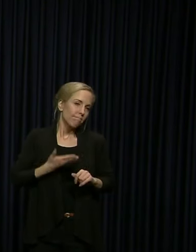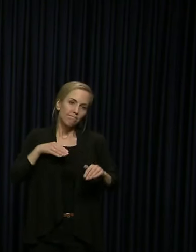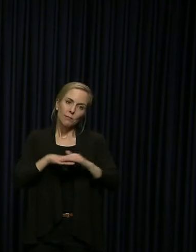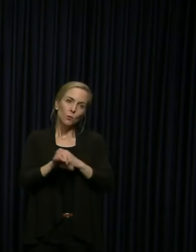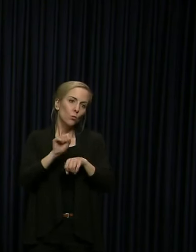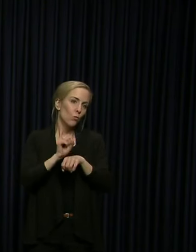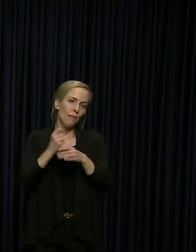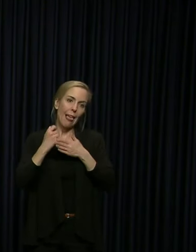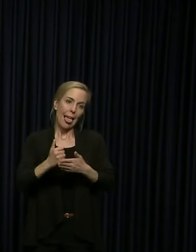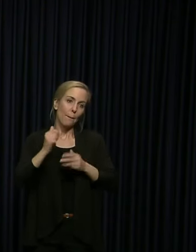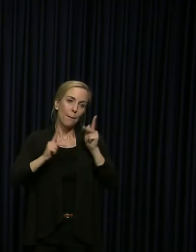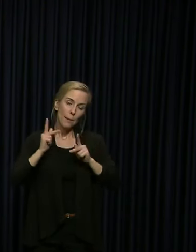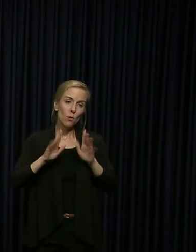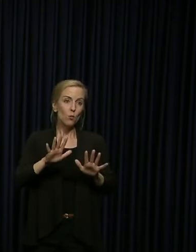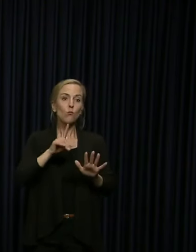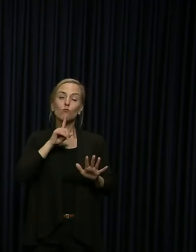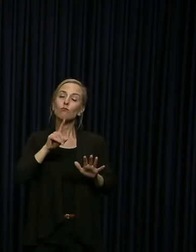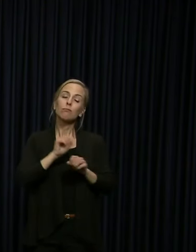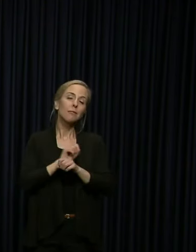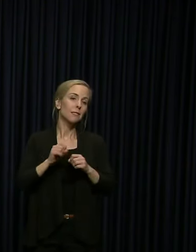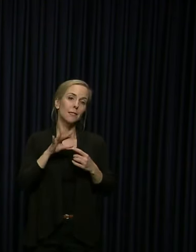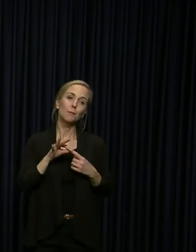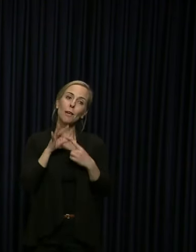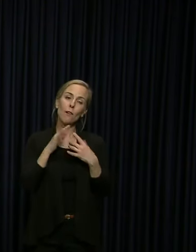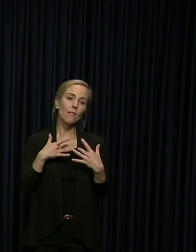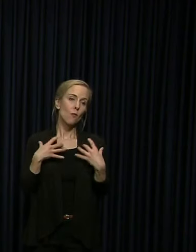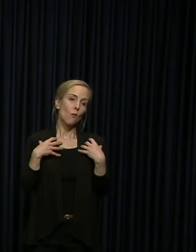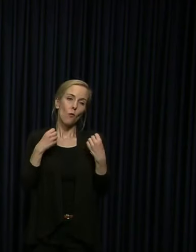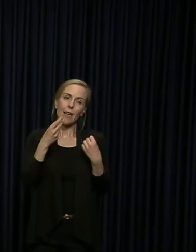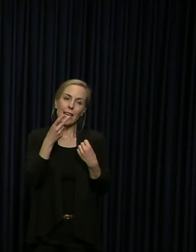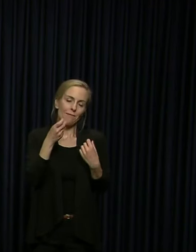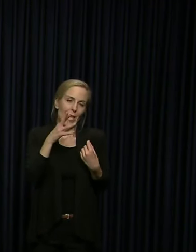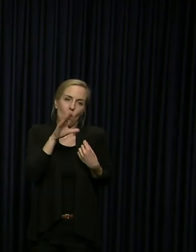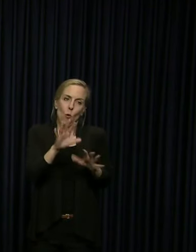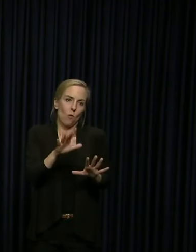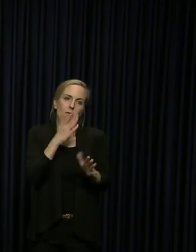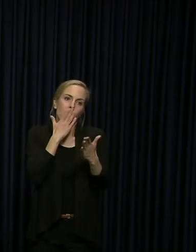IF IT HELPS, THEN AT LEAST IT'S SOMETHING THAT CAN BE IN OUR